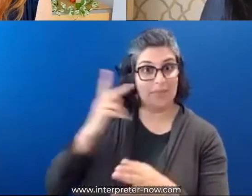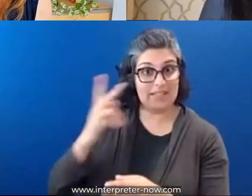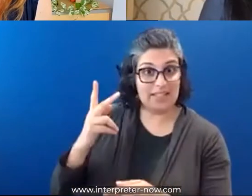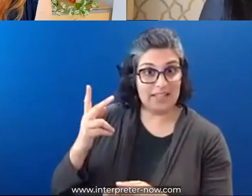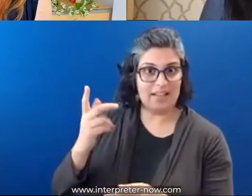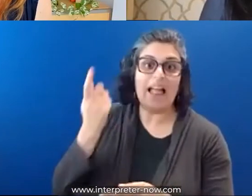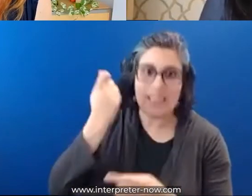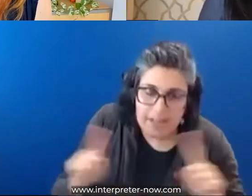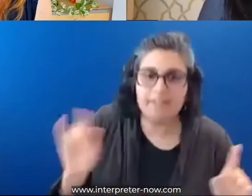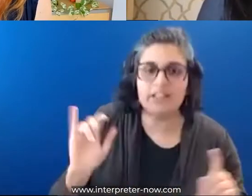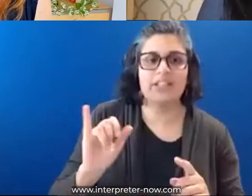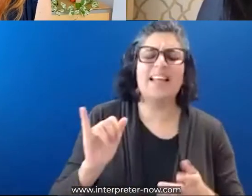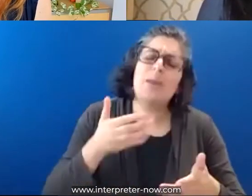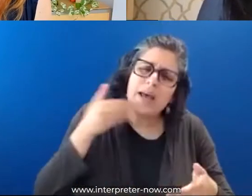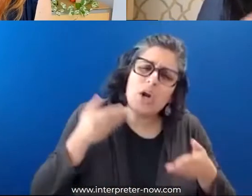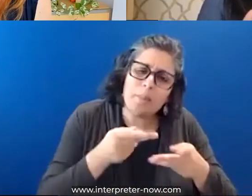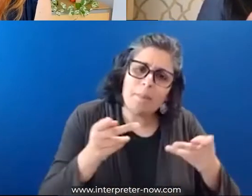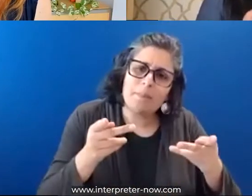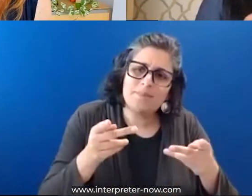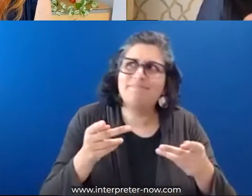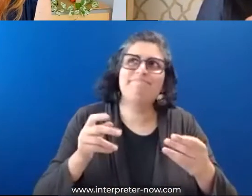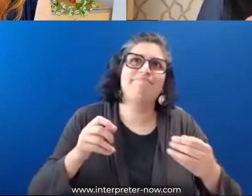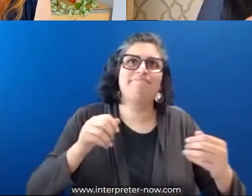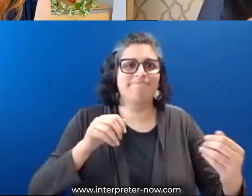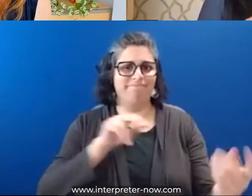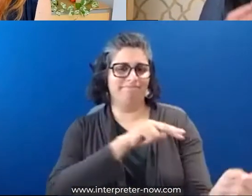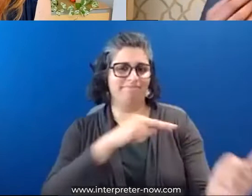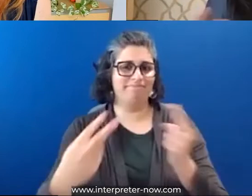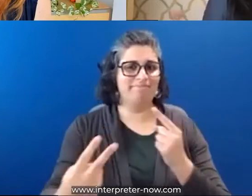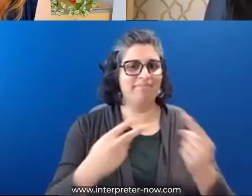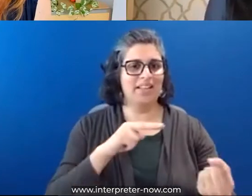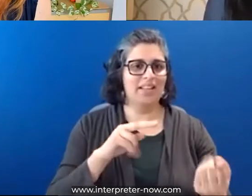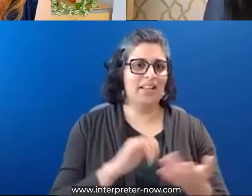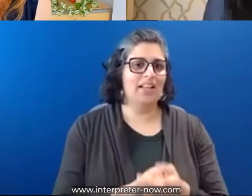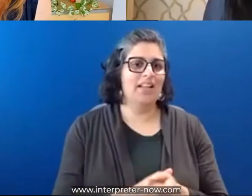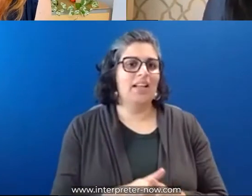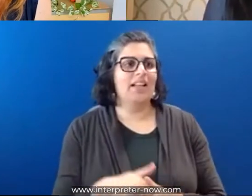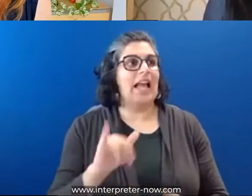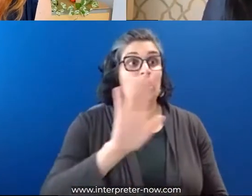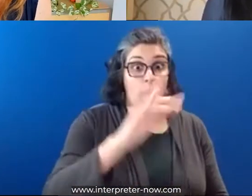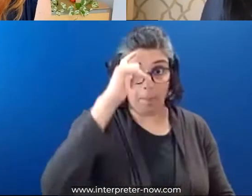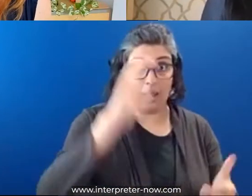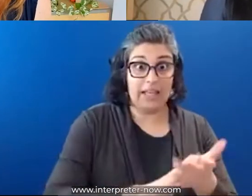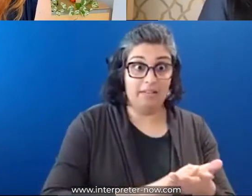That is a much better place where we're acting like your belief is the death of me and my community.